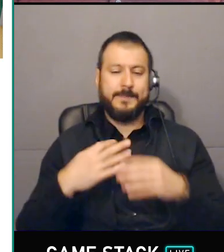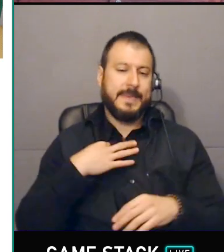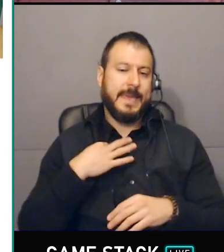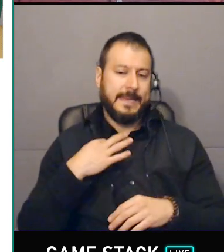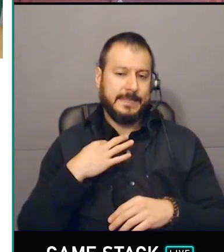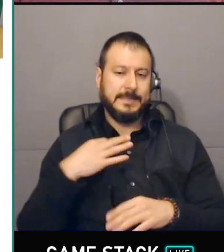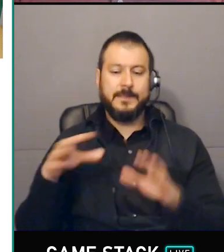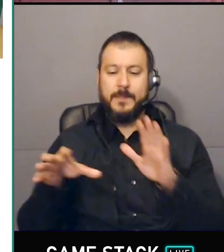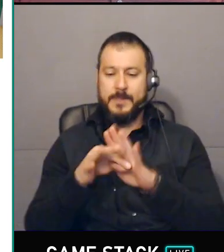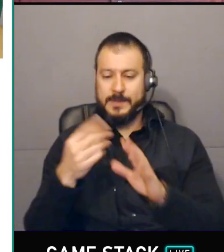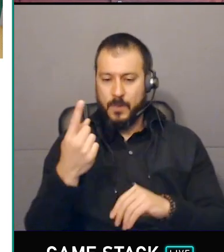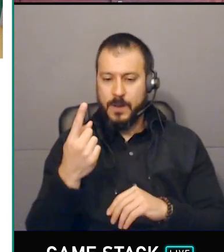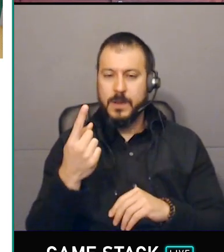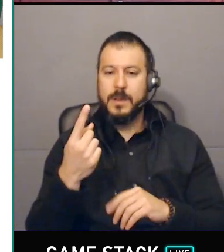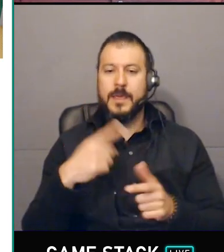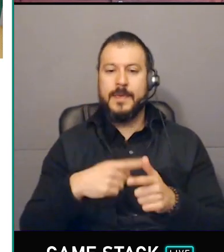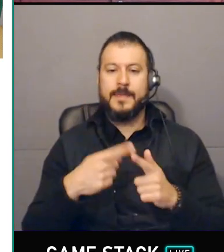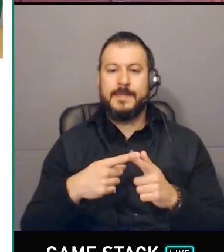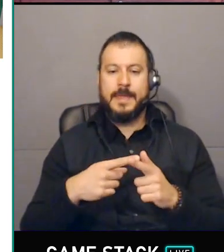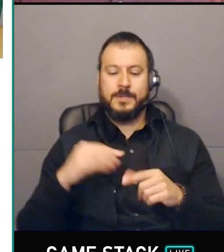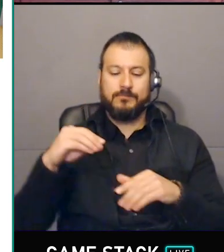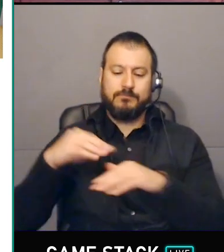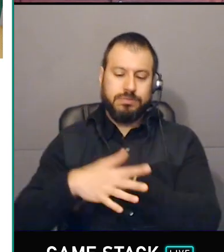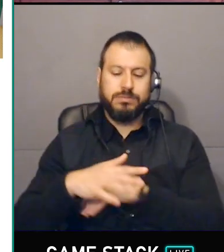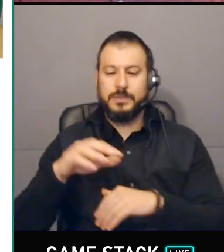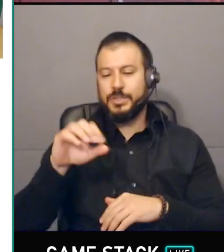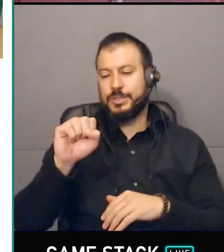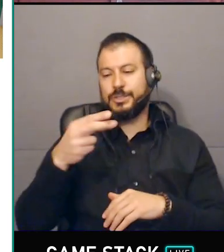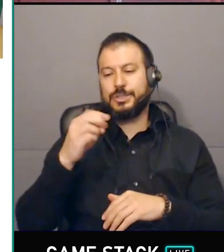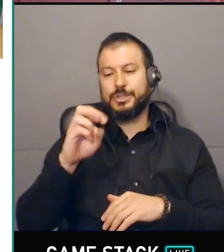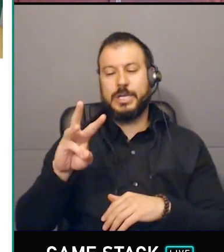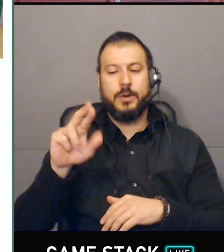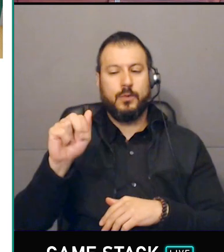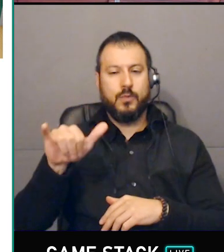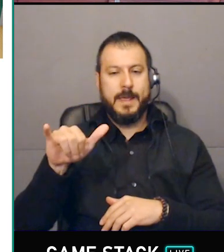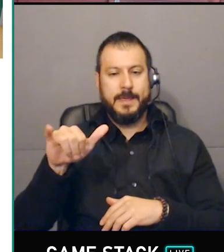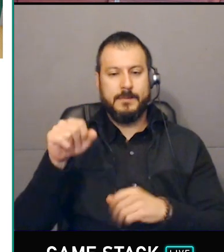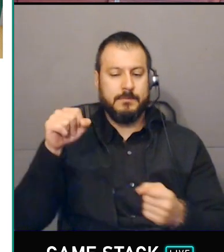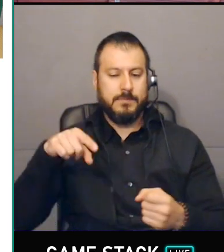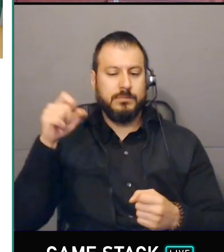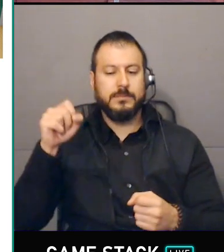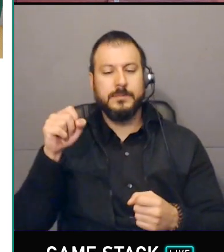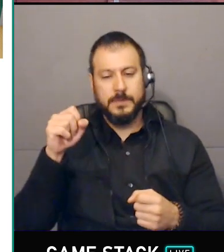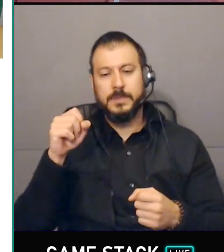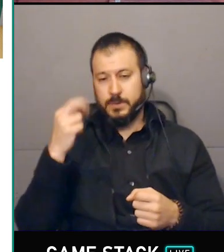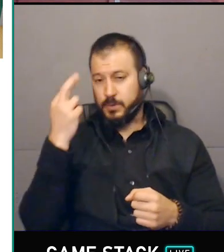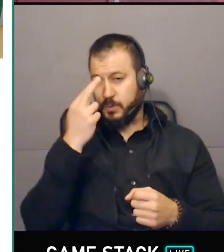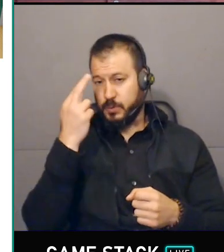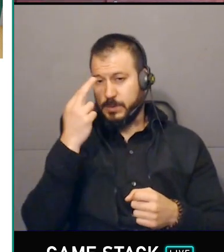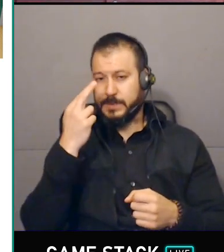We picked one and then we shot a shadow right here. And the reason to do this is can be seen